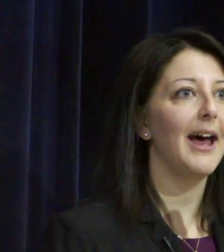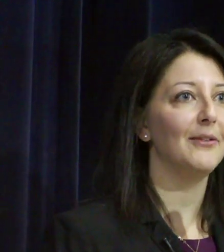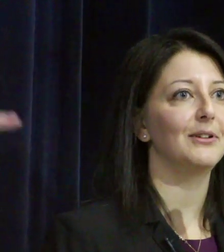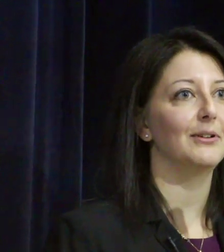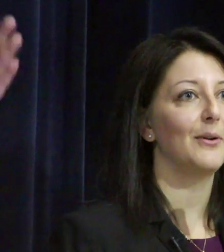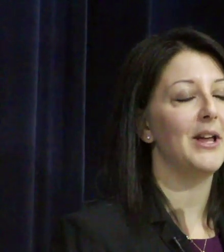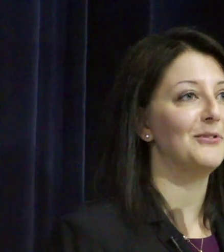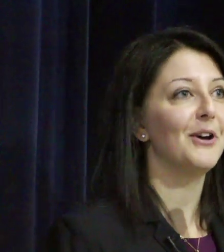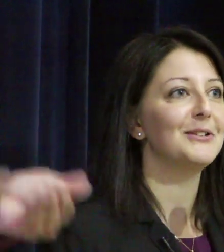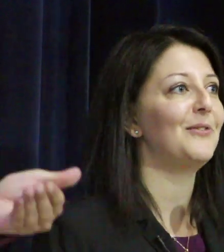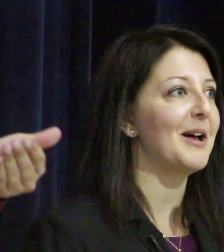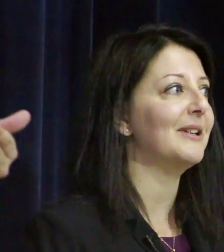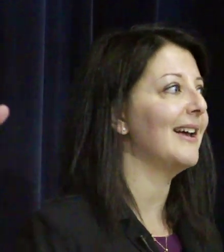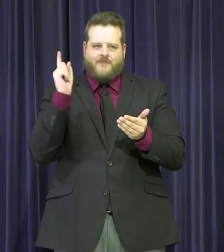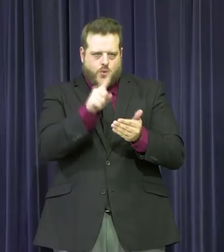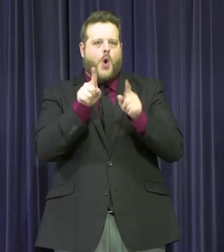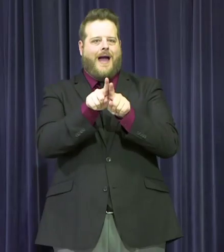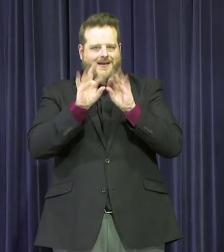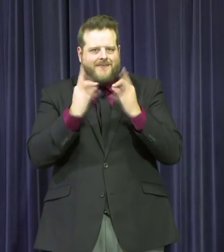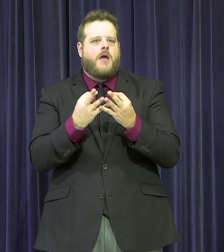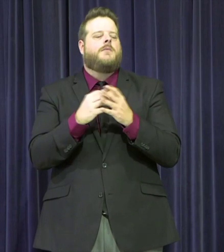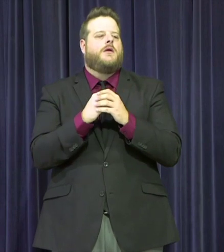We have to go as a family.